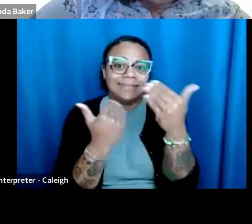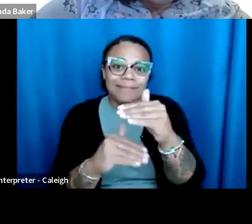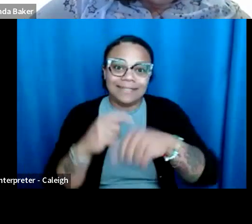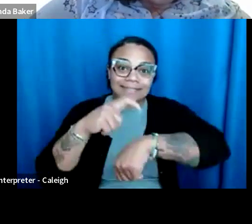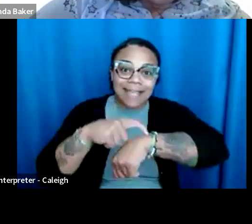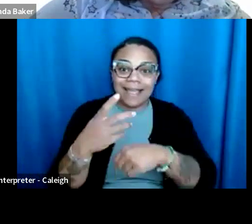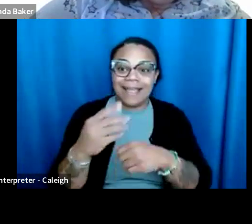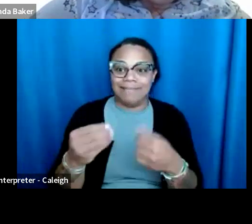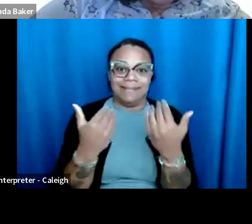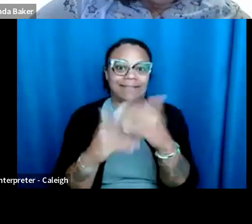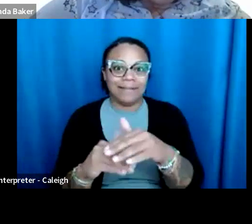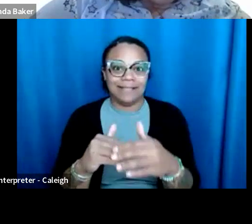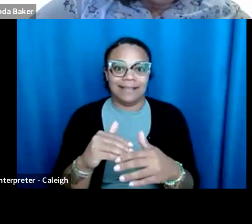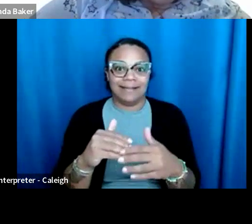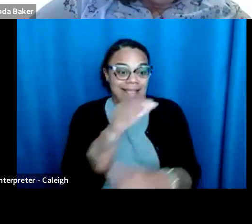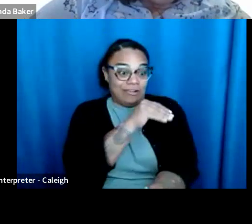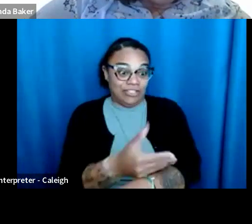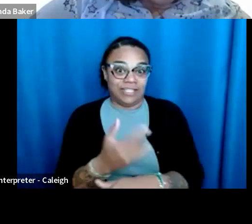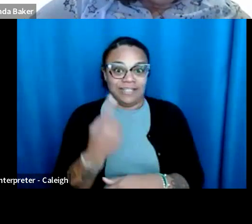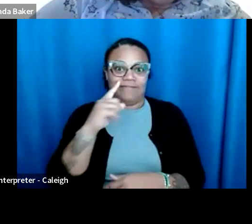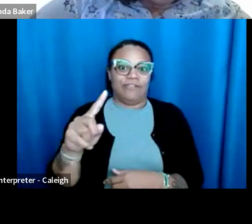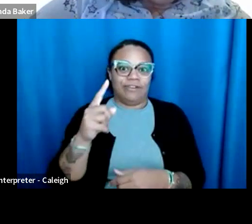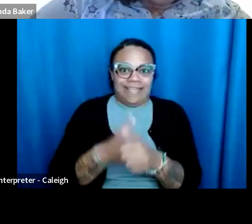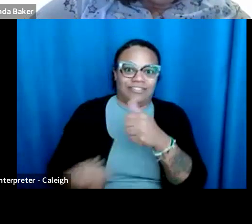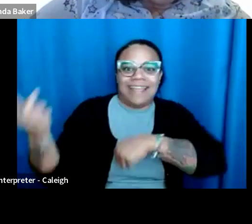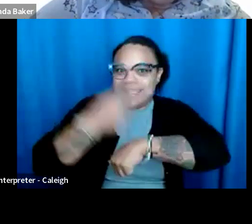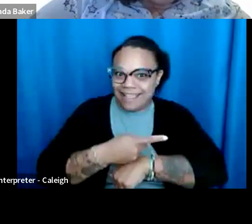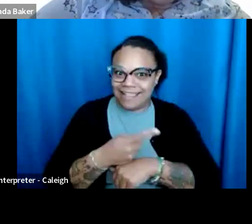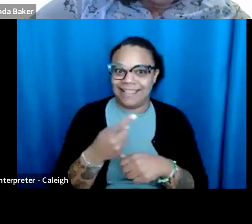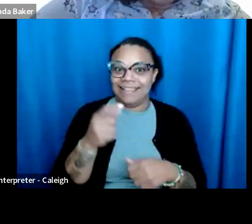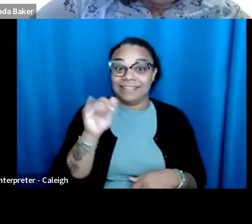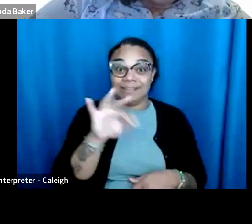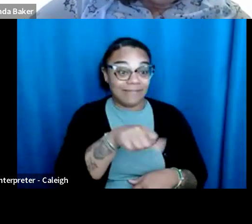So if somebody else has been down the road and they're willing to give you guidance,